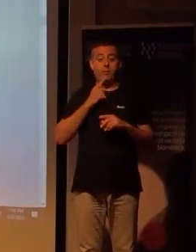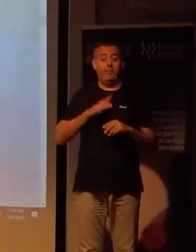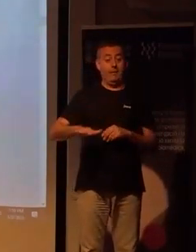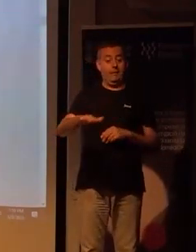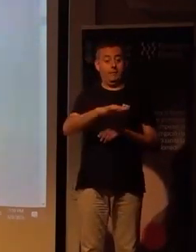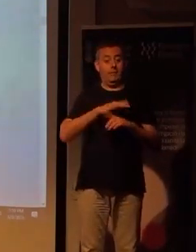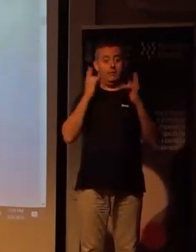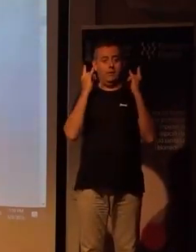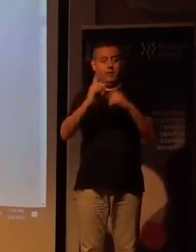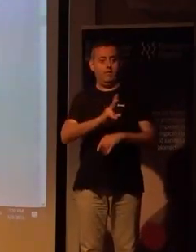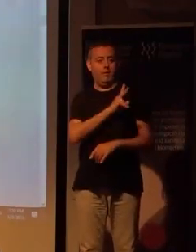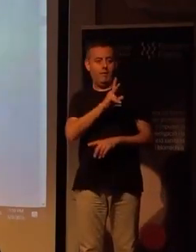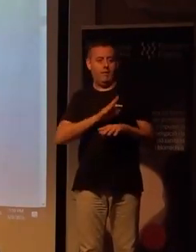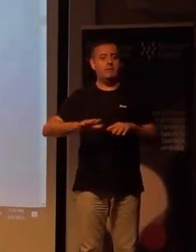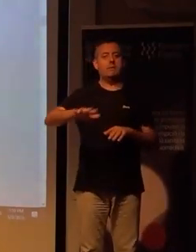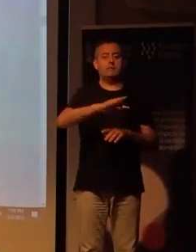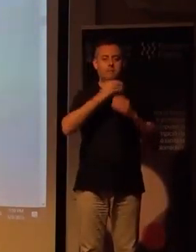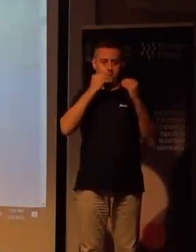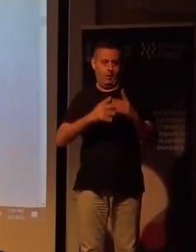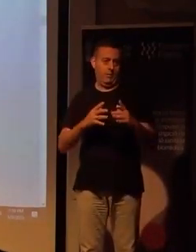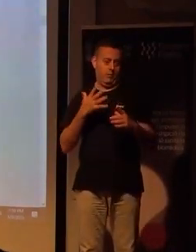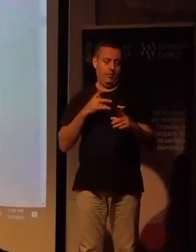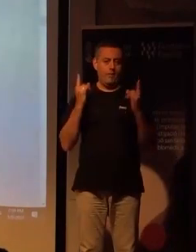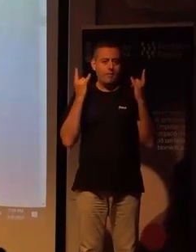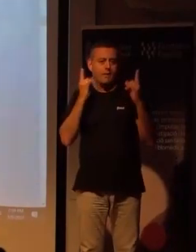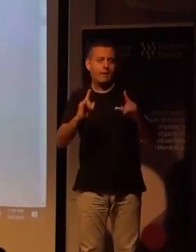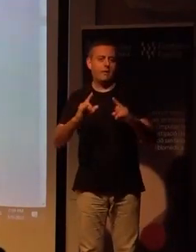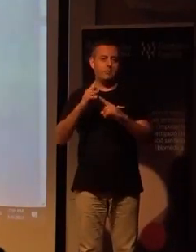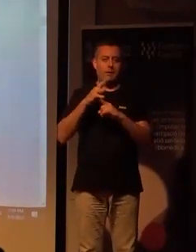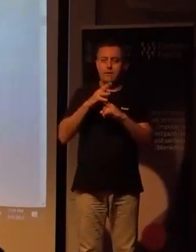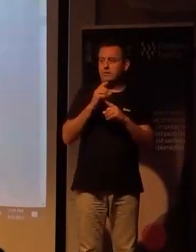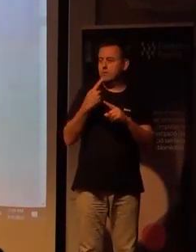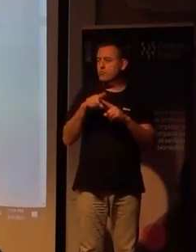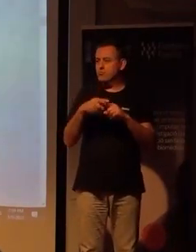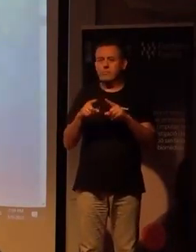Gardens, parks, planting many trees